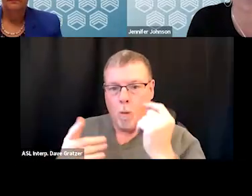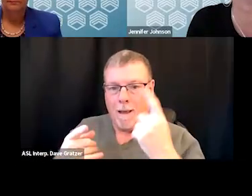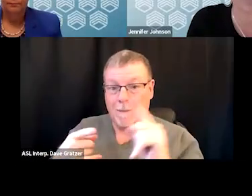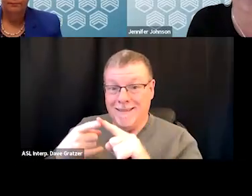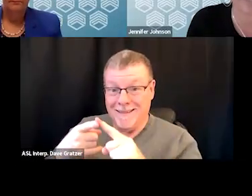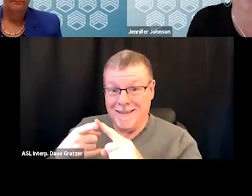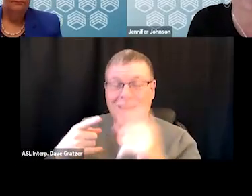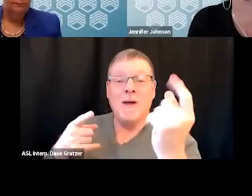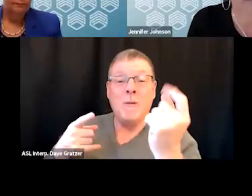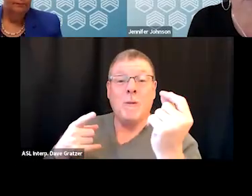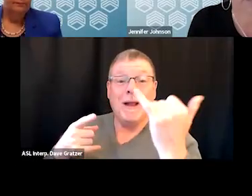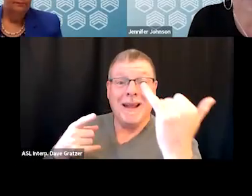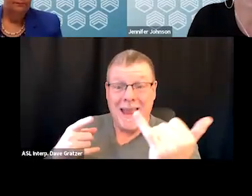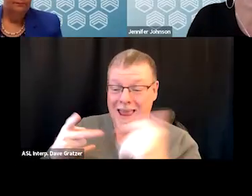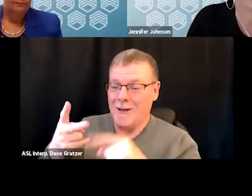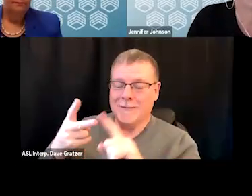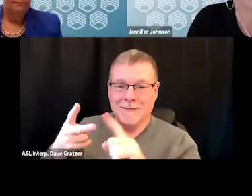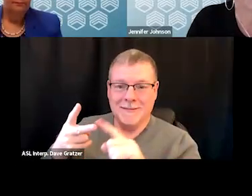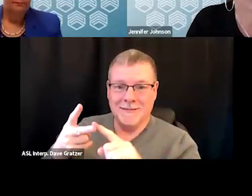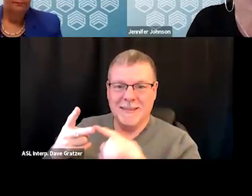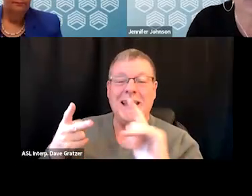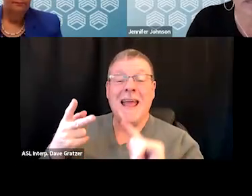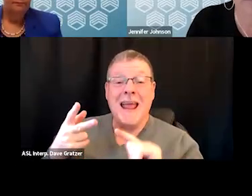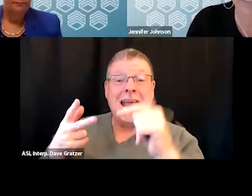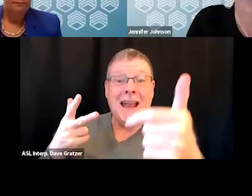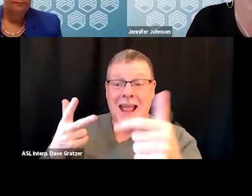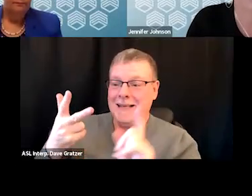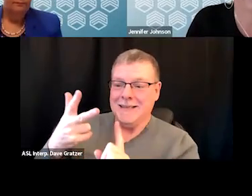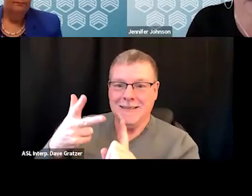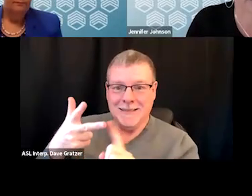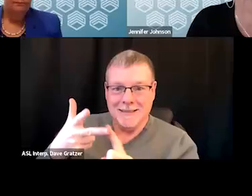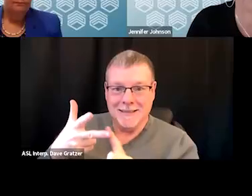This is what's going to happen next," is incredibly effective.